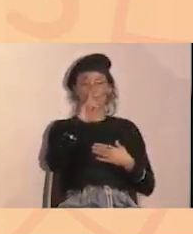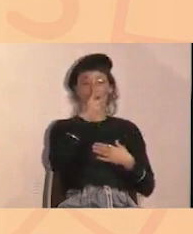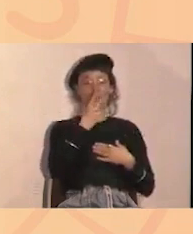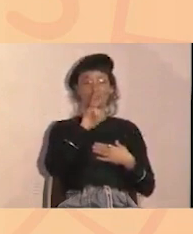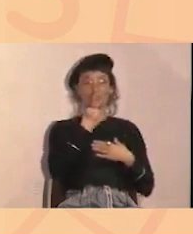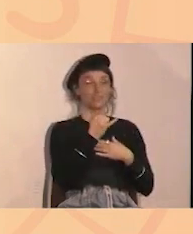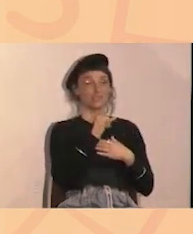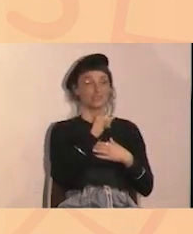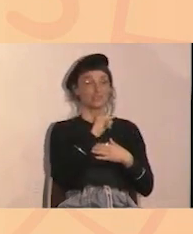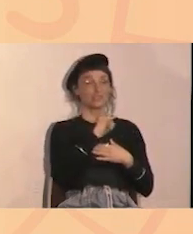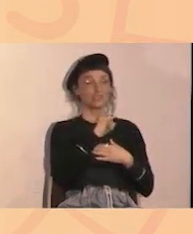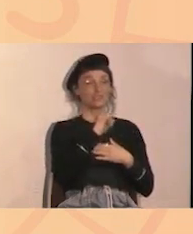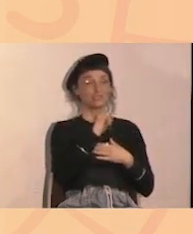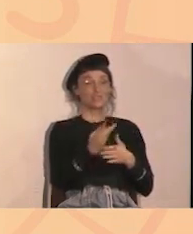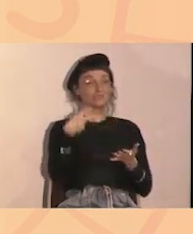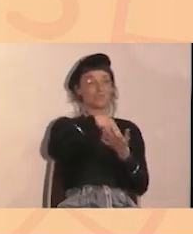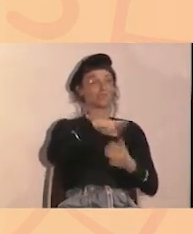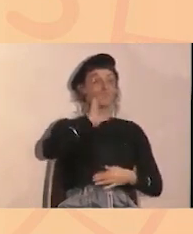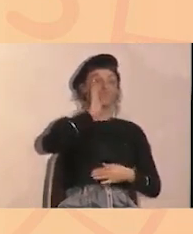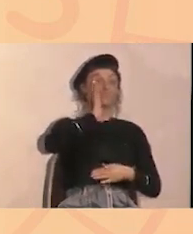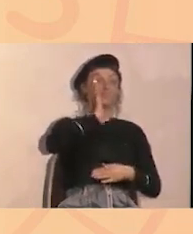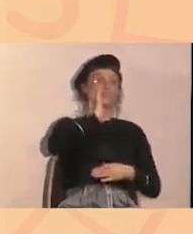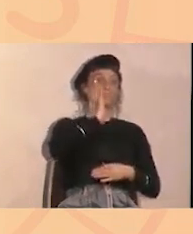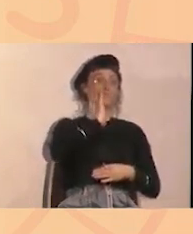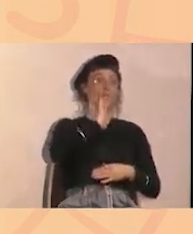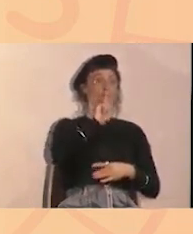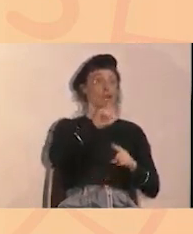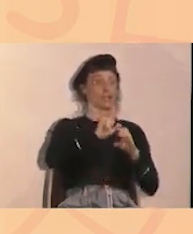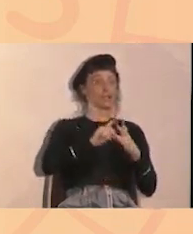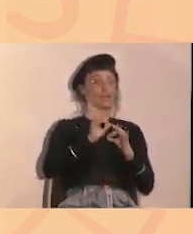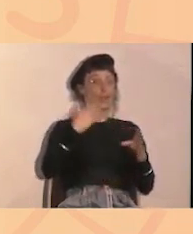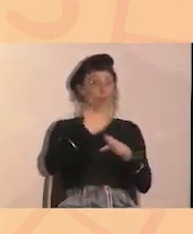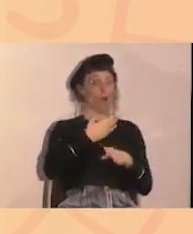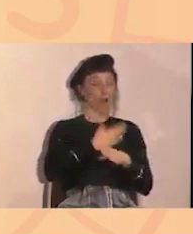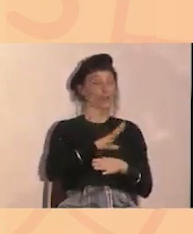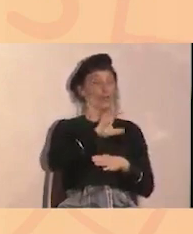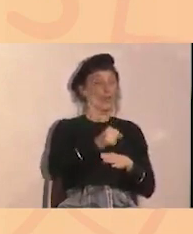And so for a long while now, I haven't done a lot of public speaking, so I'm sort of making a cameo again, just for a brief moment.